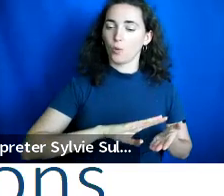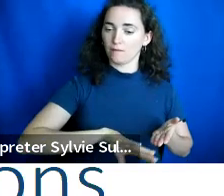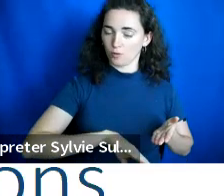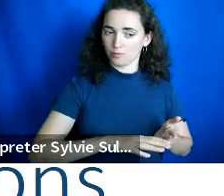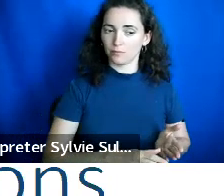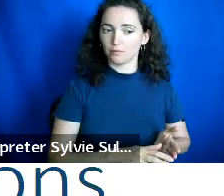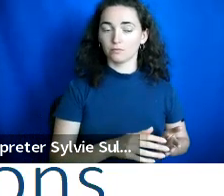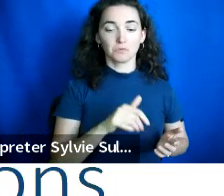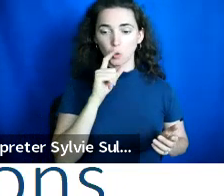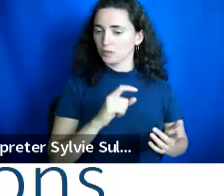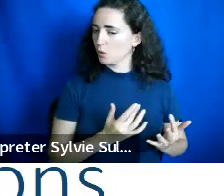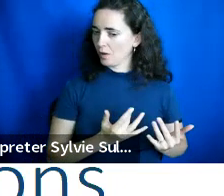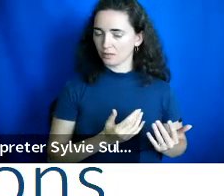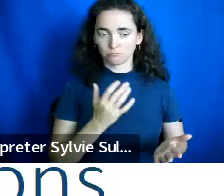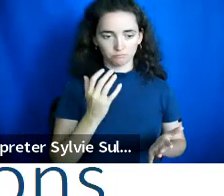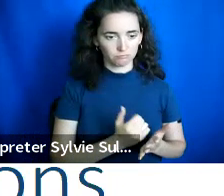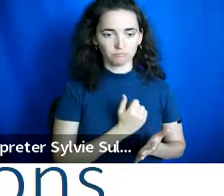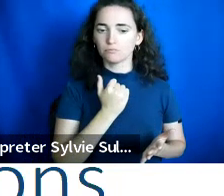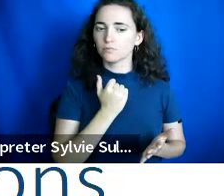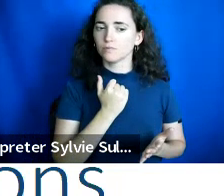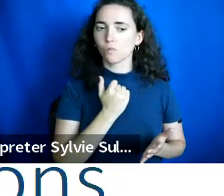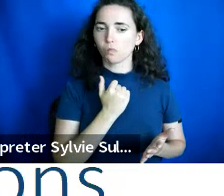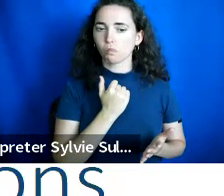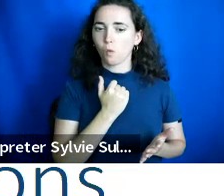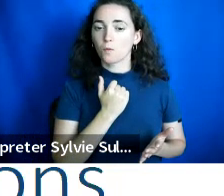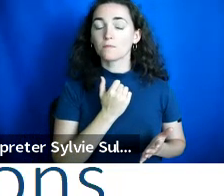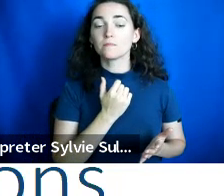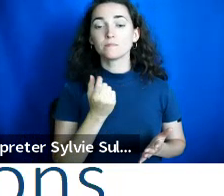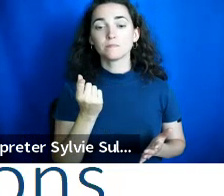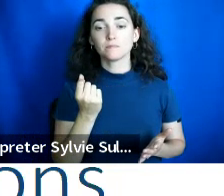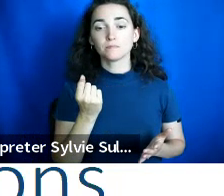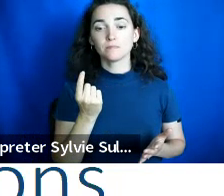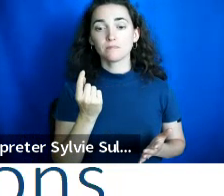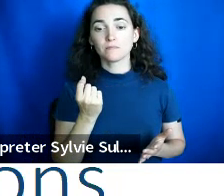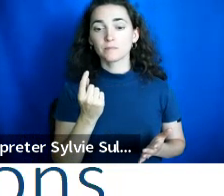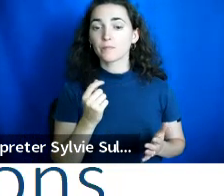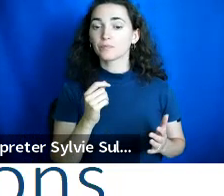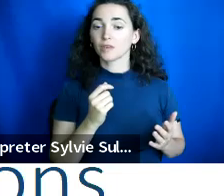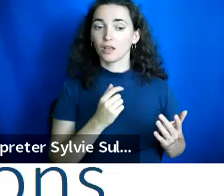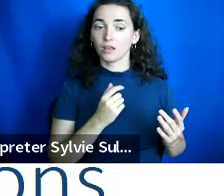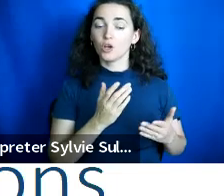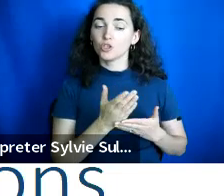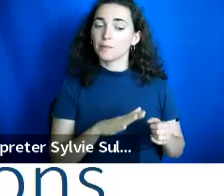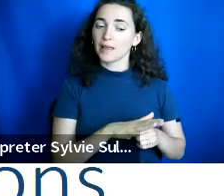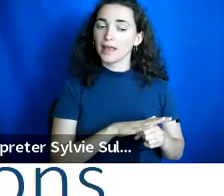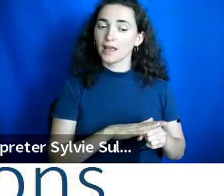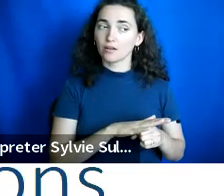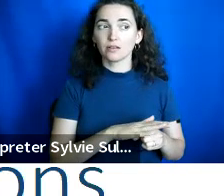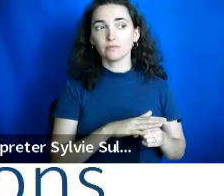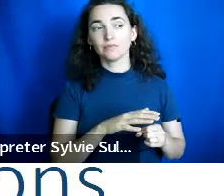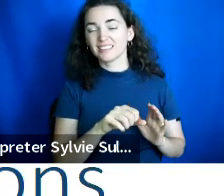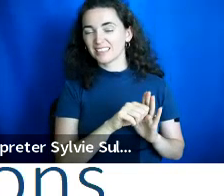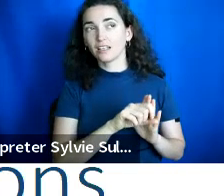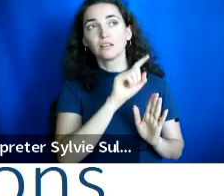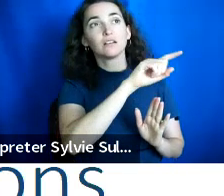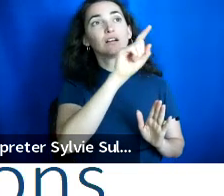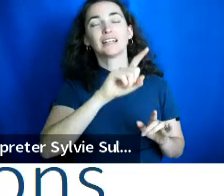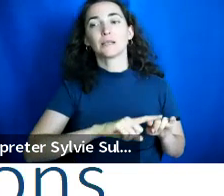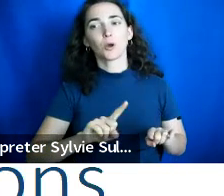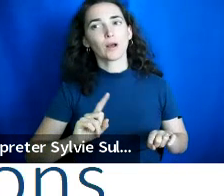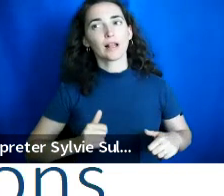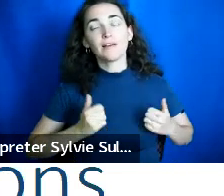There is no wait for this waiver. There might be a weight in some areas of this State depending on where the person lives.